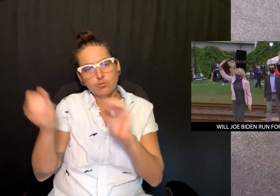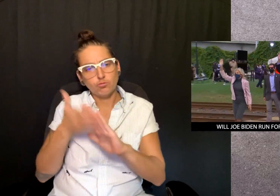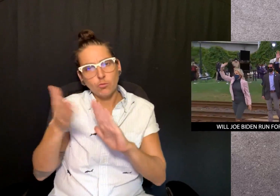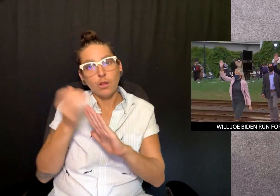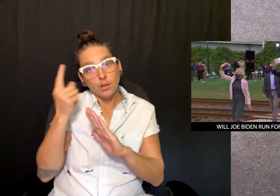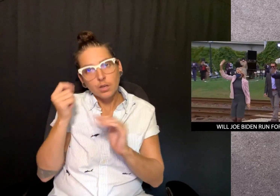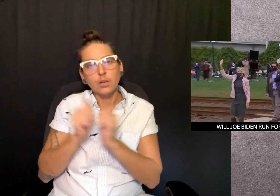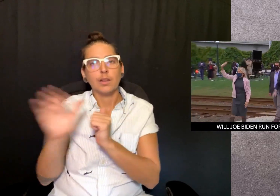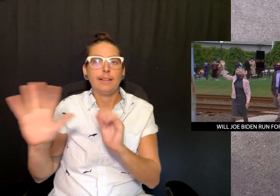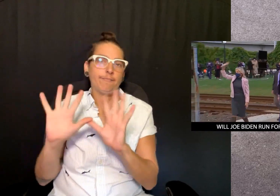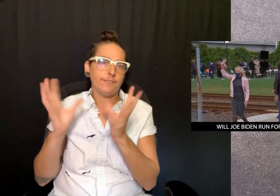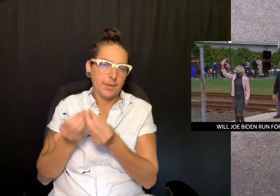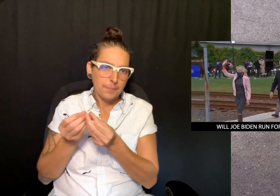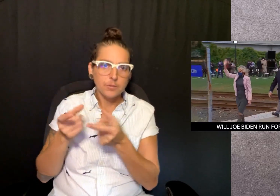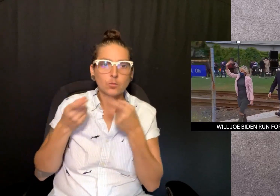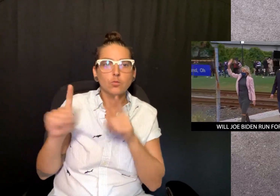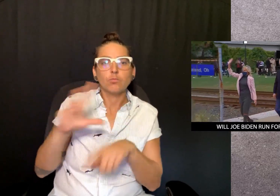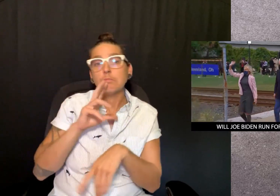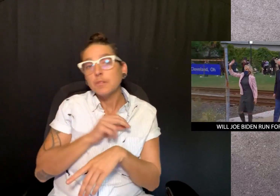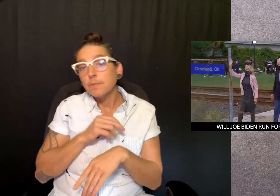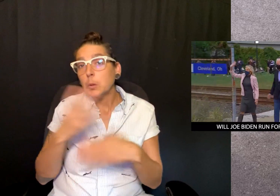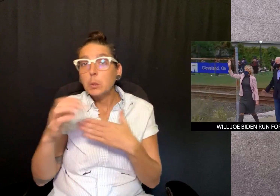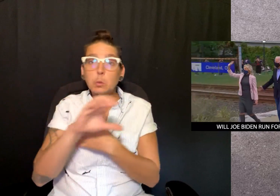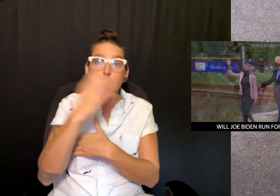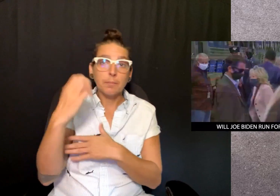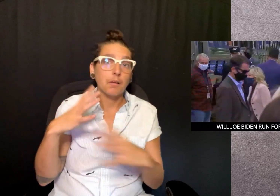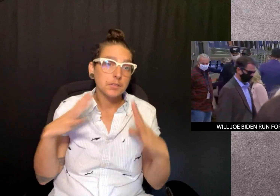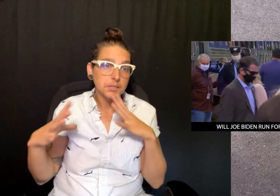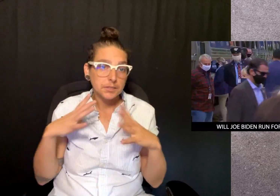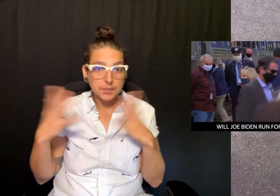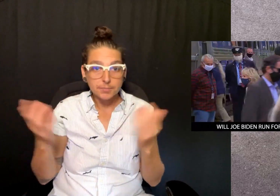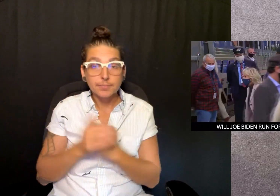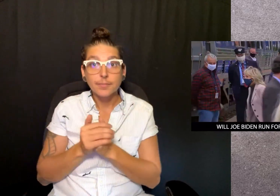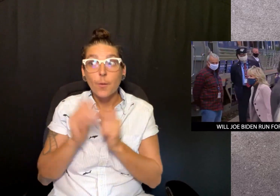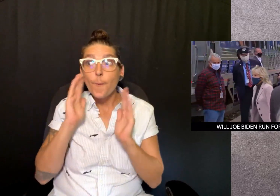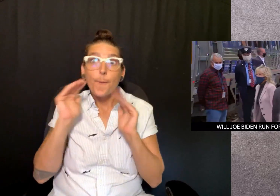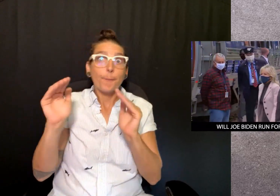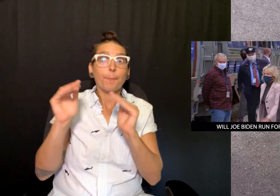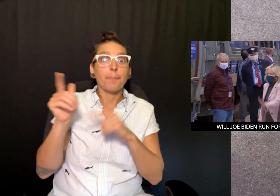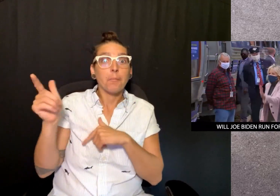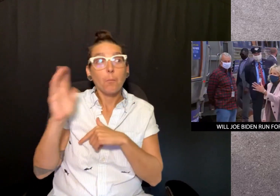yet Biden's advisors expect him to talk about another presidential run with his family over